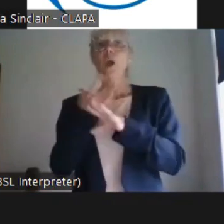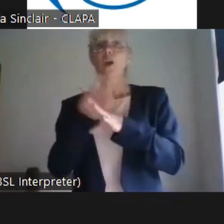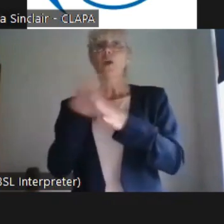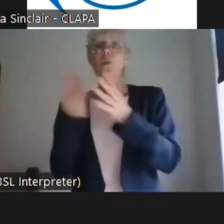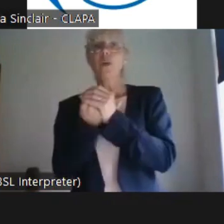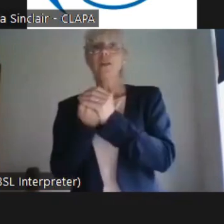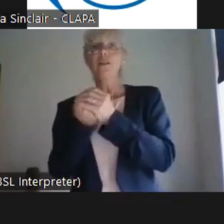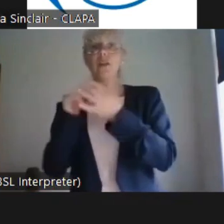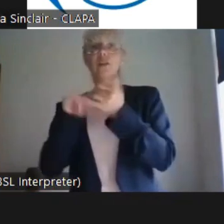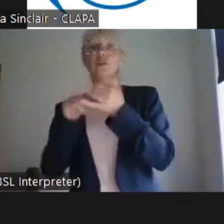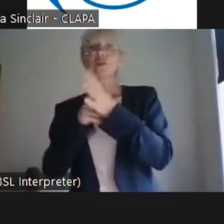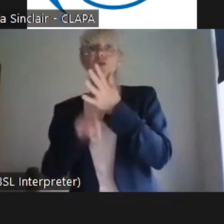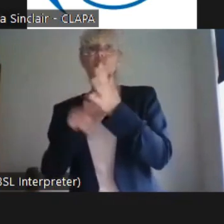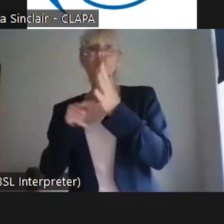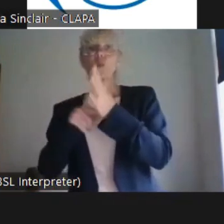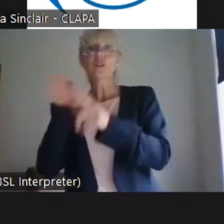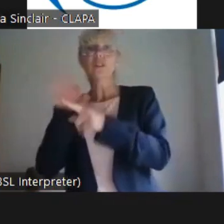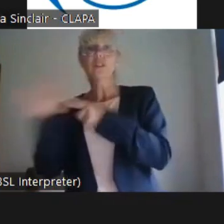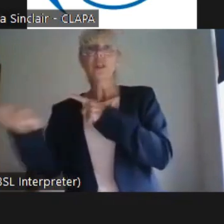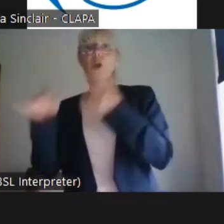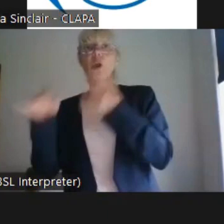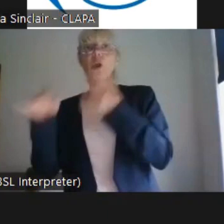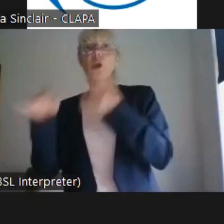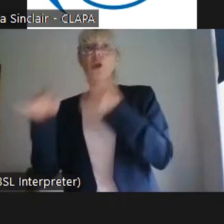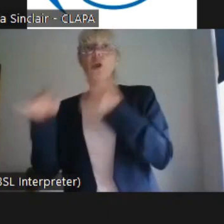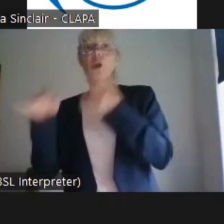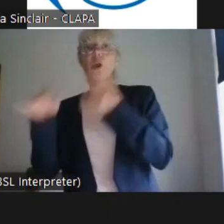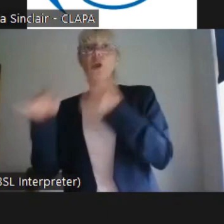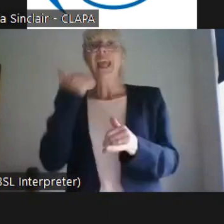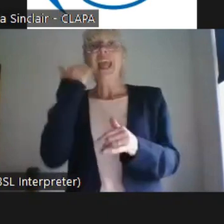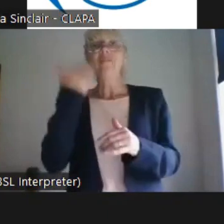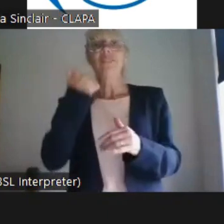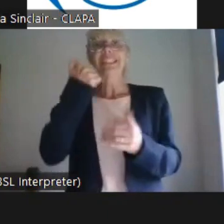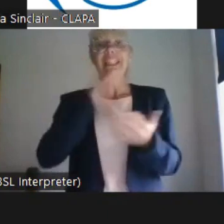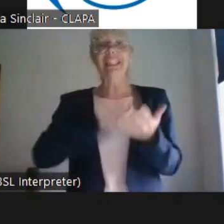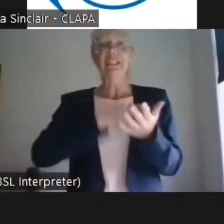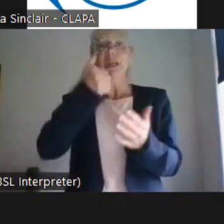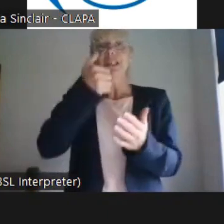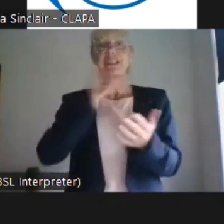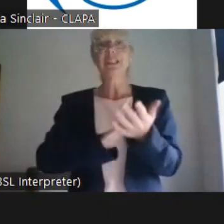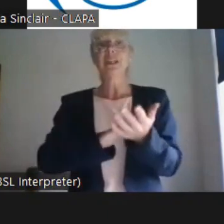months that is more eight months because of wait times my daughter is getting wise to the puppet